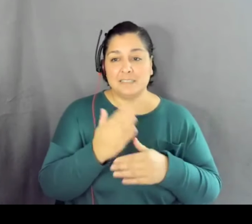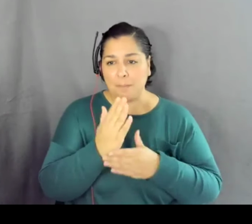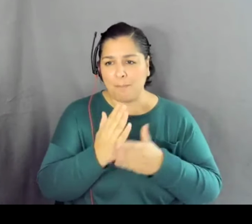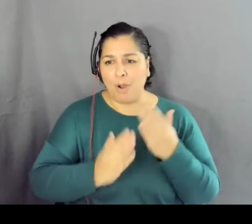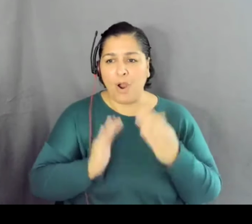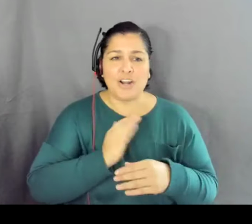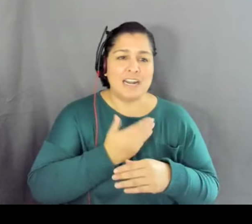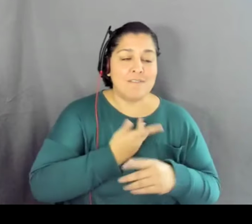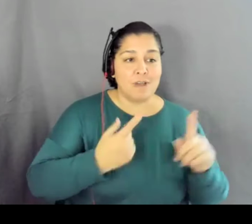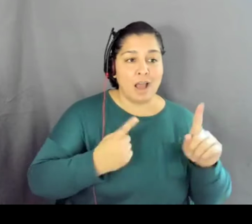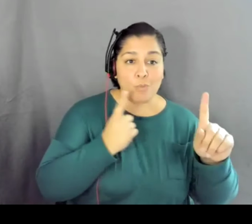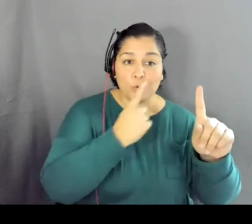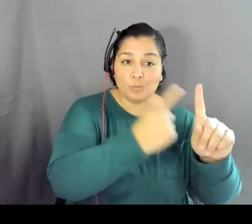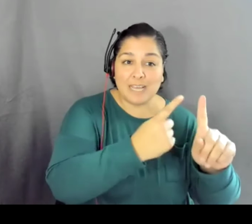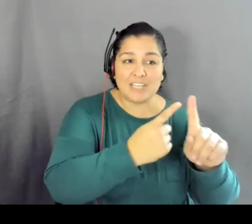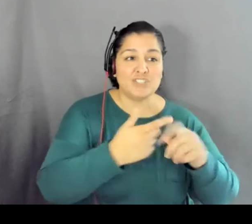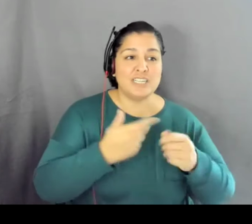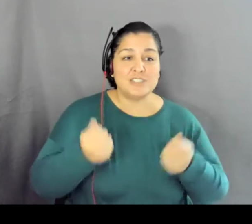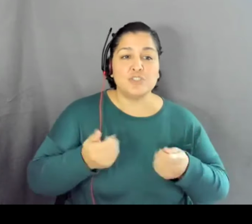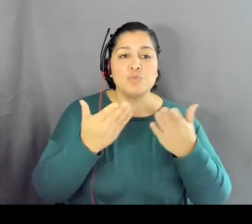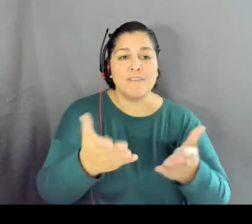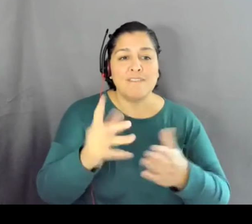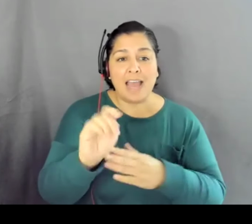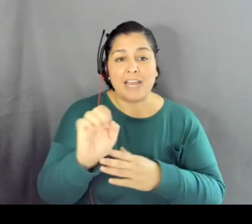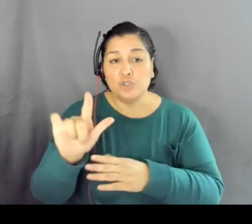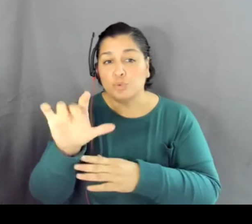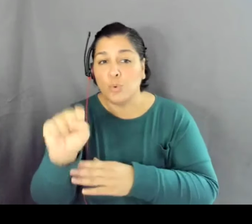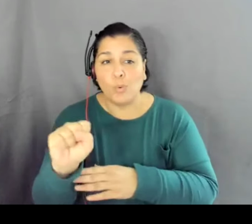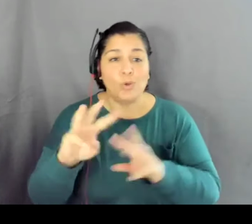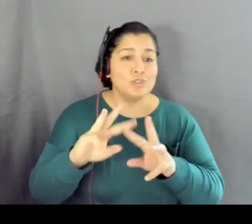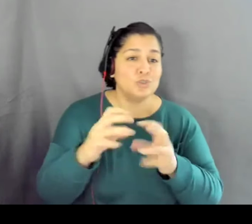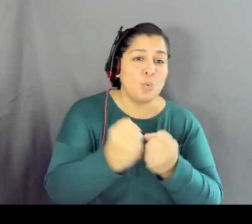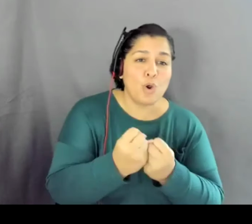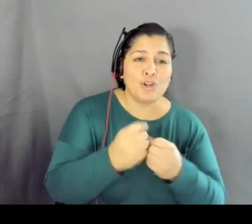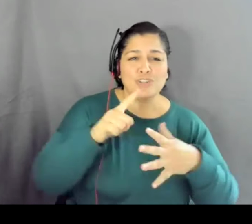for artists to thrive, we are pleased to host these online workshops and conversations.